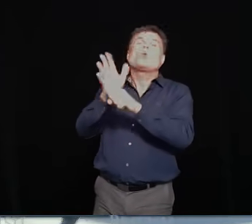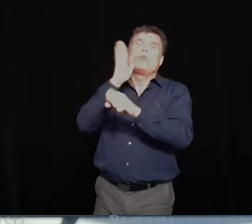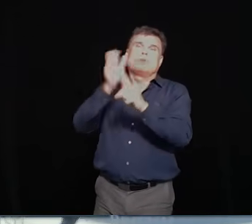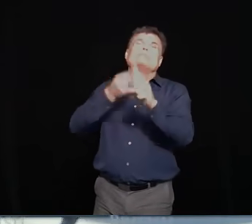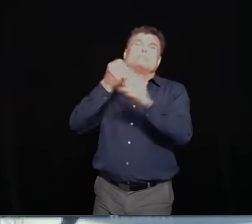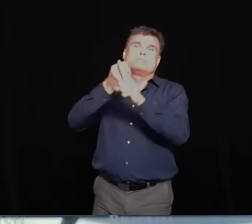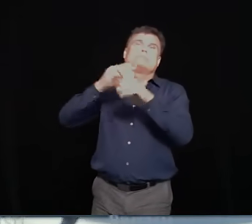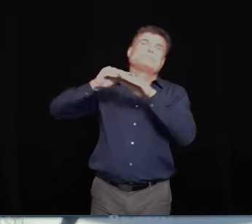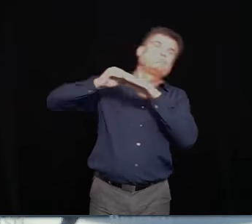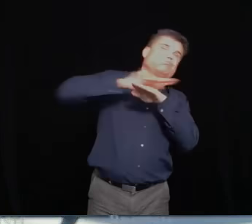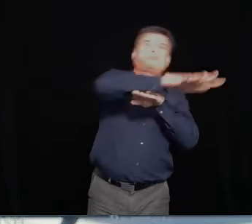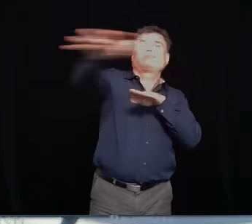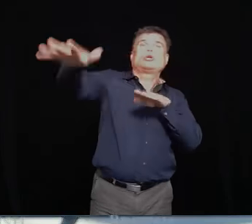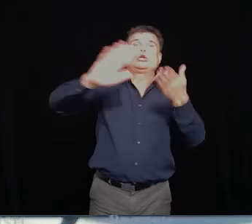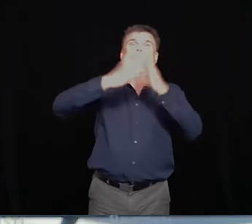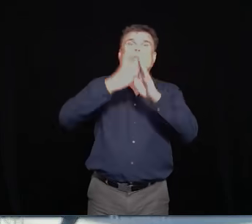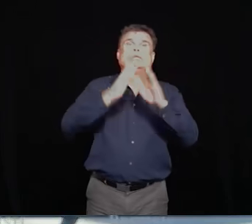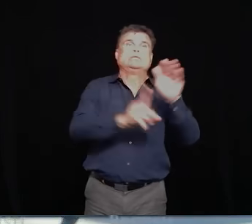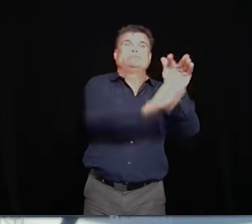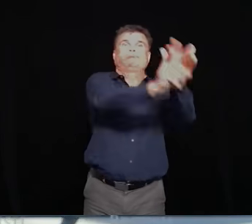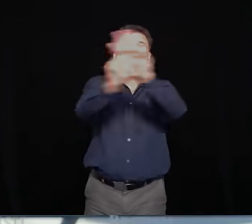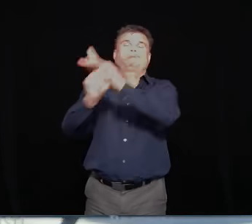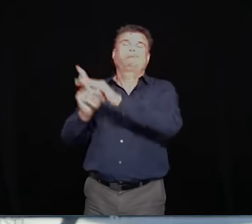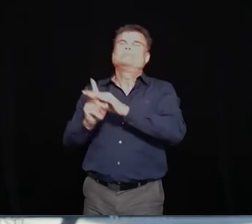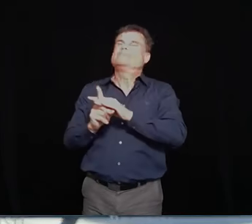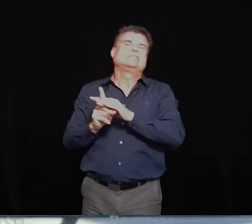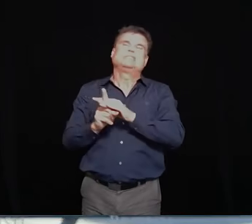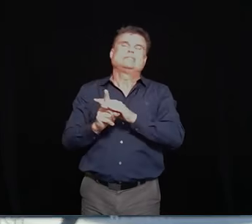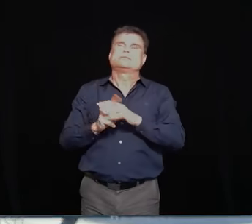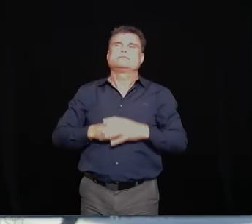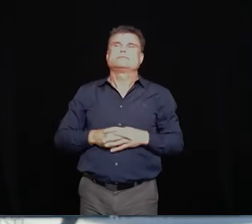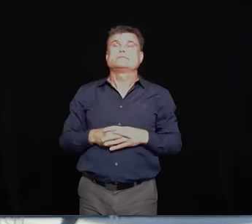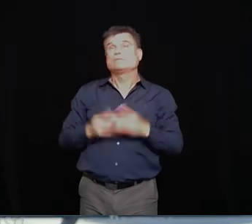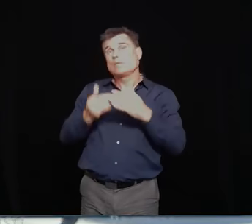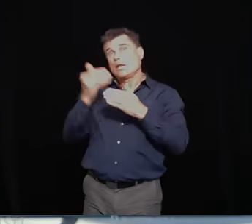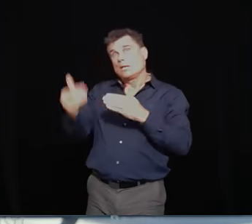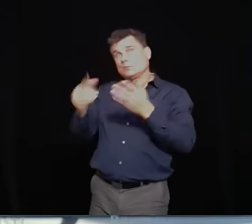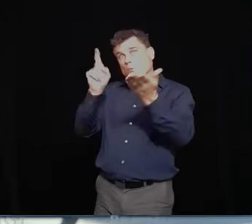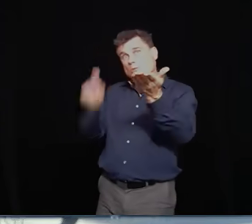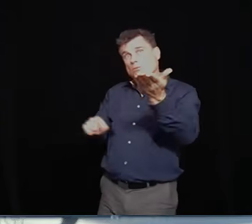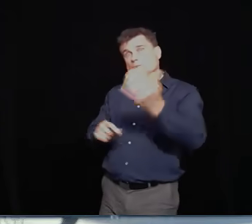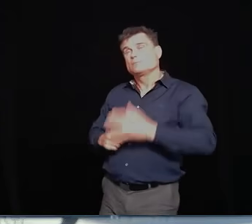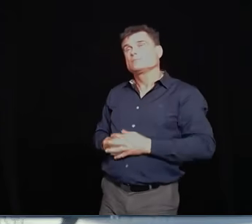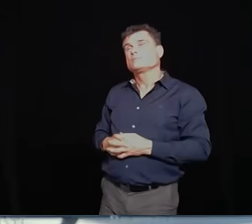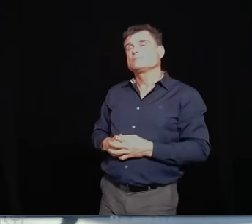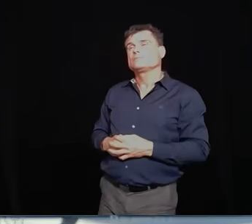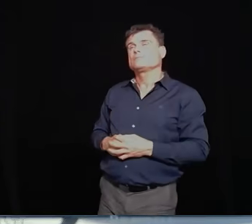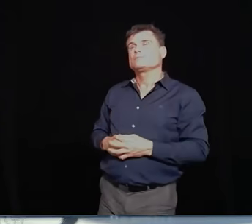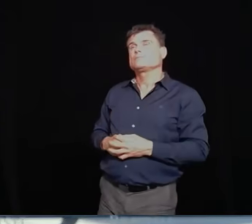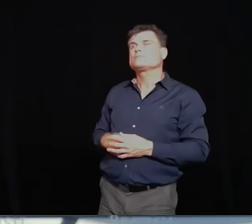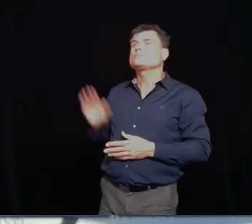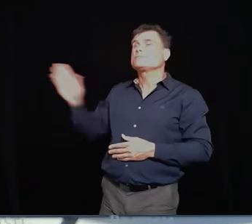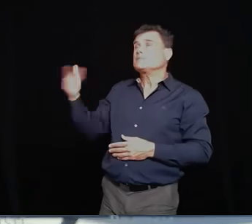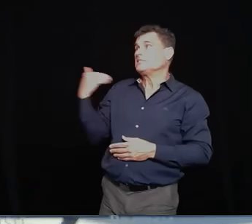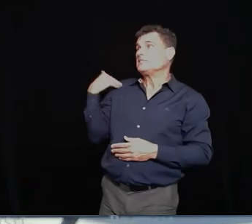I'm saying it is a gradation. We know 2 m is better than one meter is better than zero.